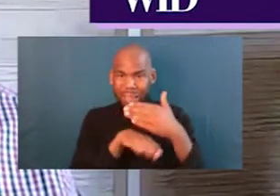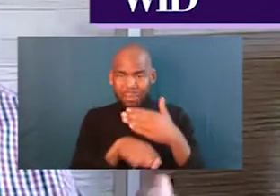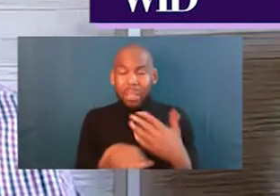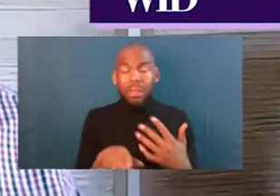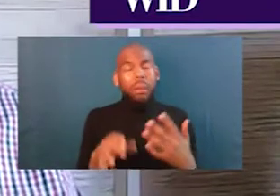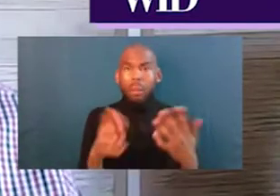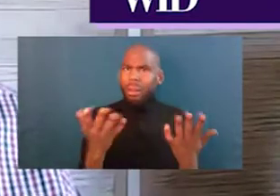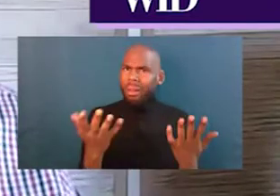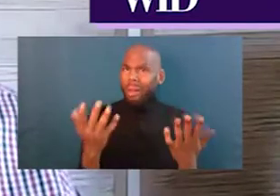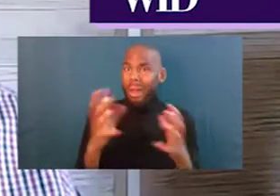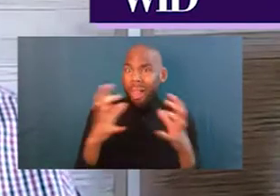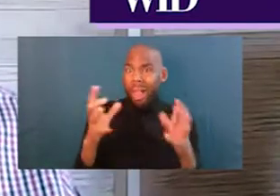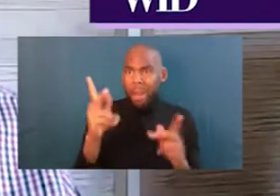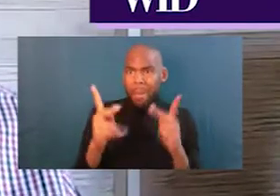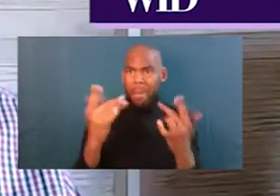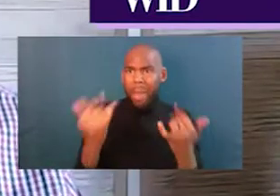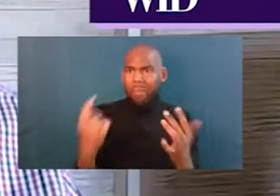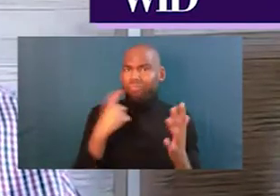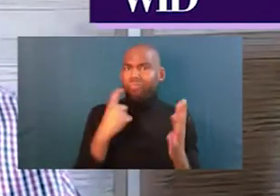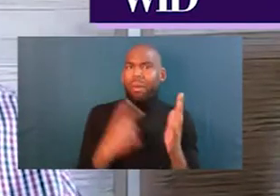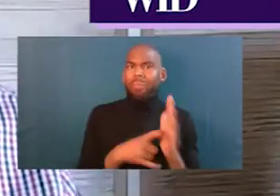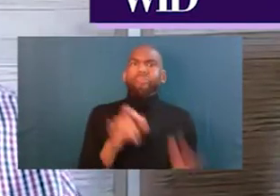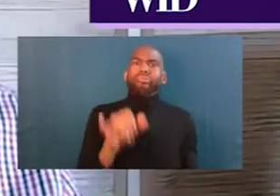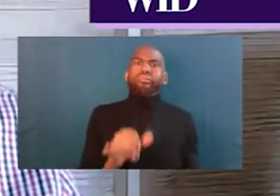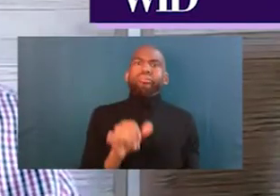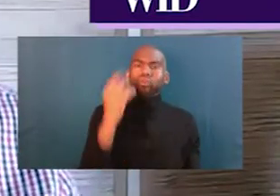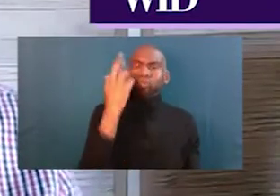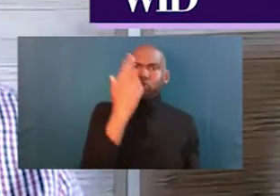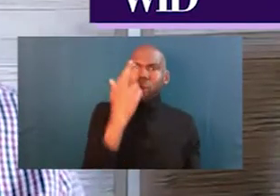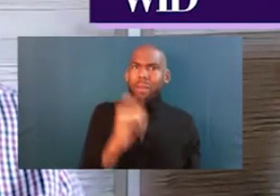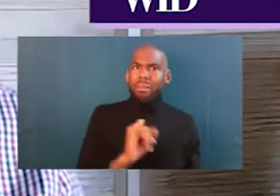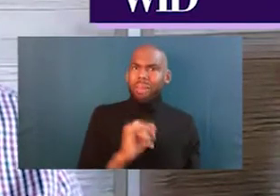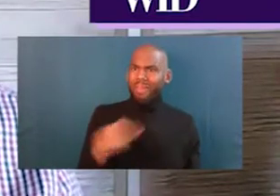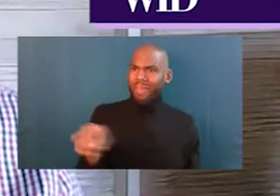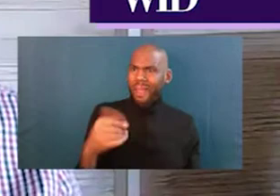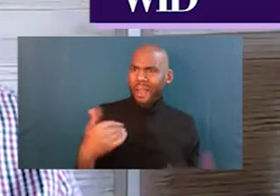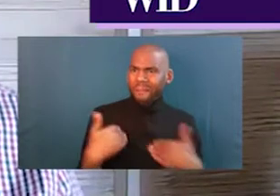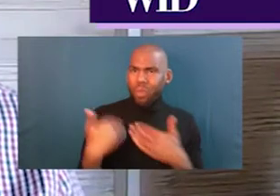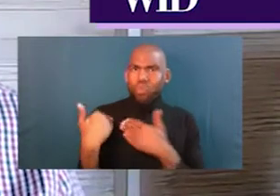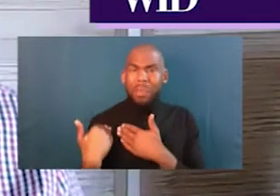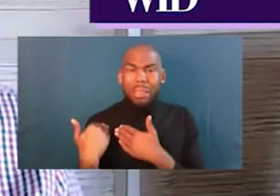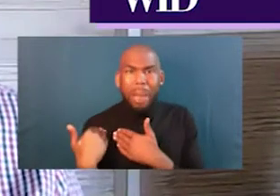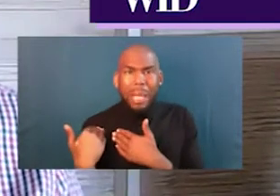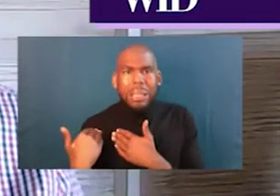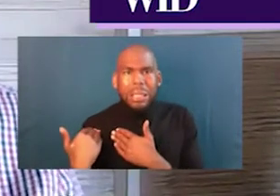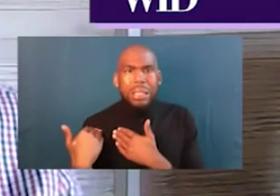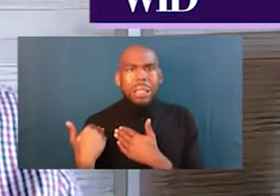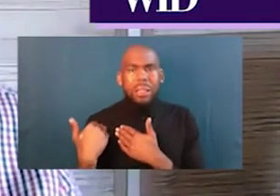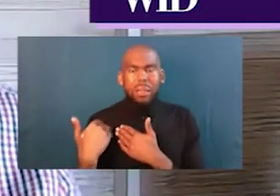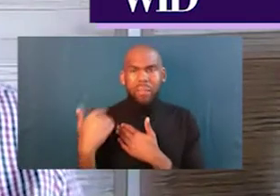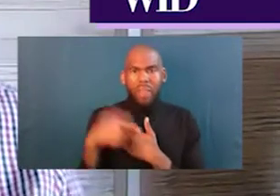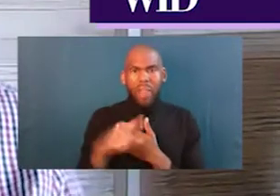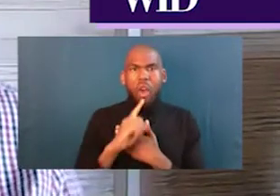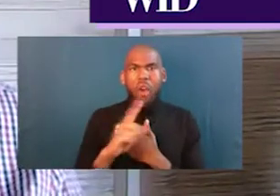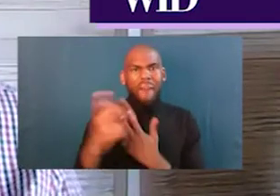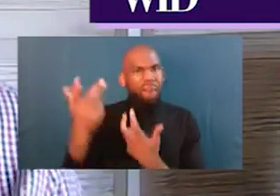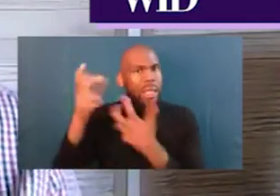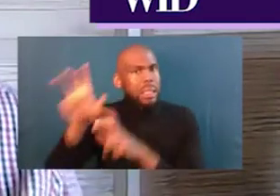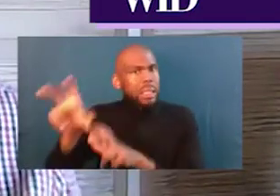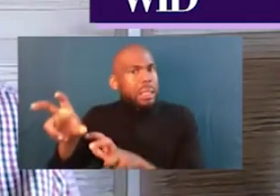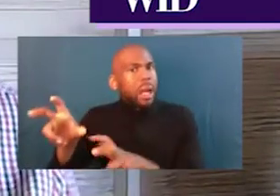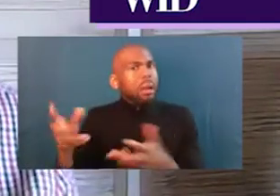have woken up to the fact that they have a responsibility and investors in these organizations